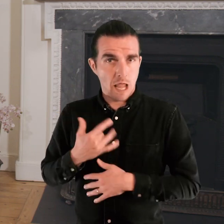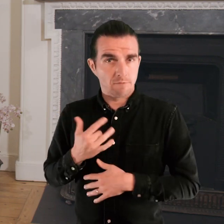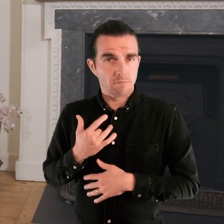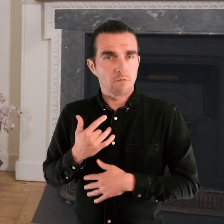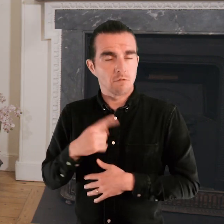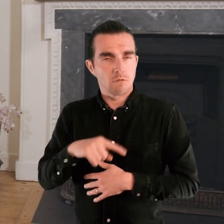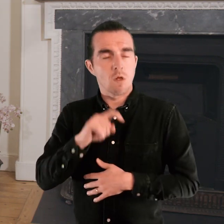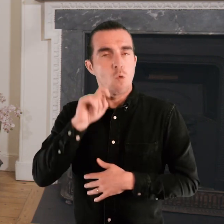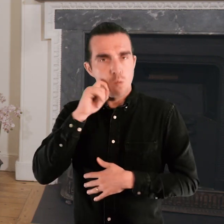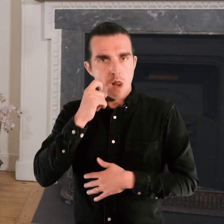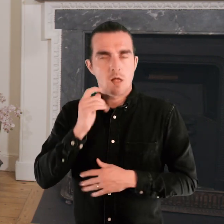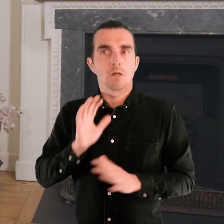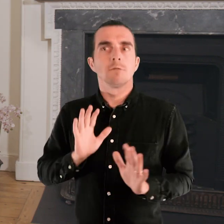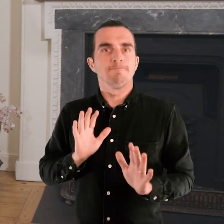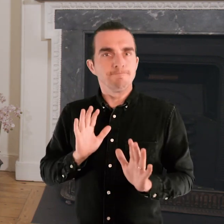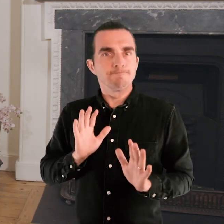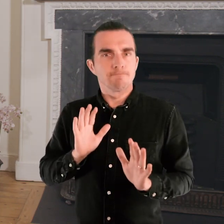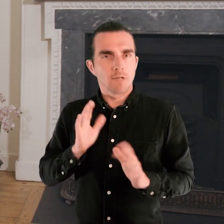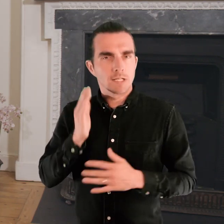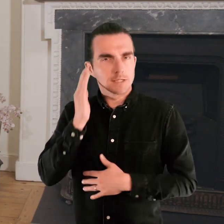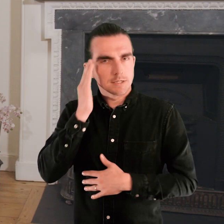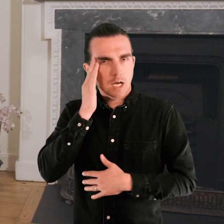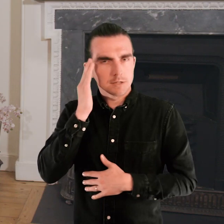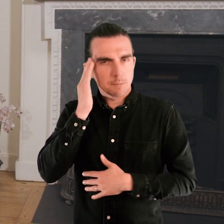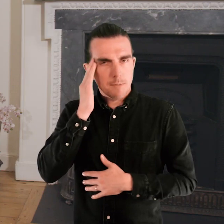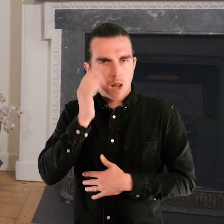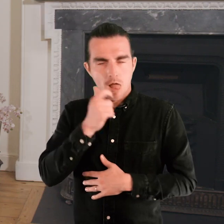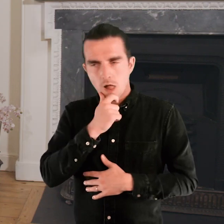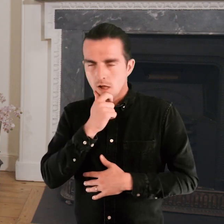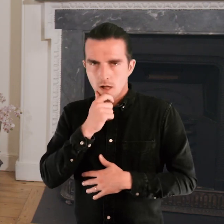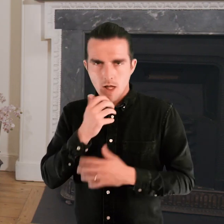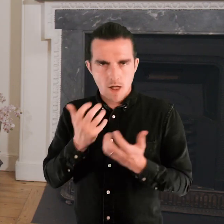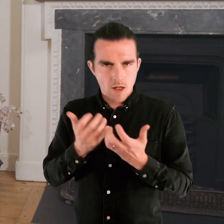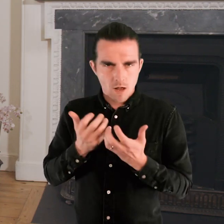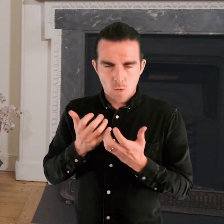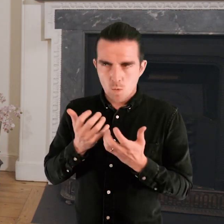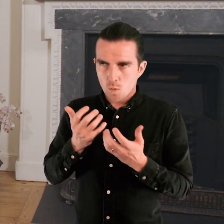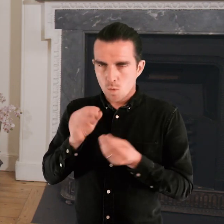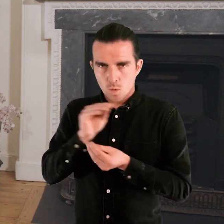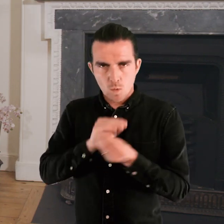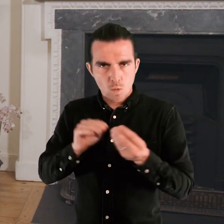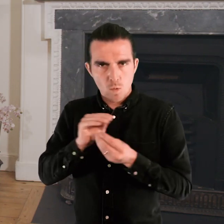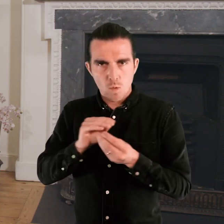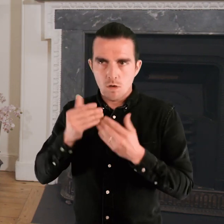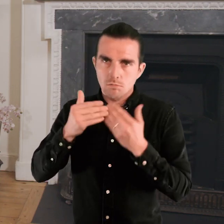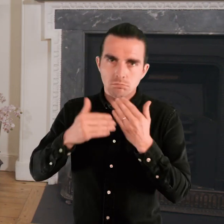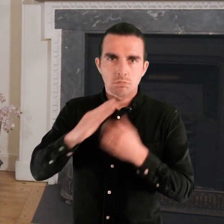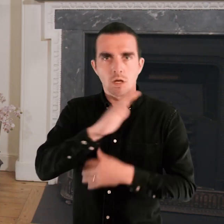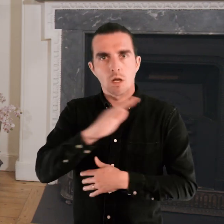And you’re much more likely to use it sensibly, responsibly, to invest it in a way that will help your future.